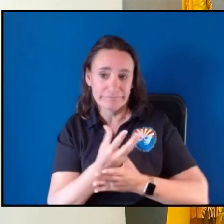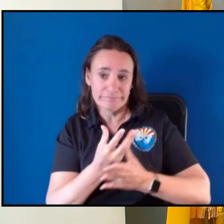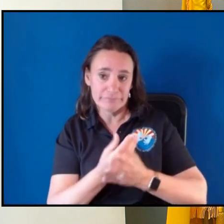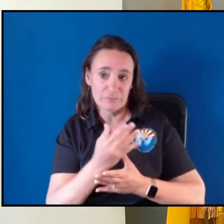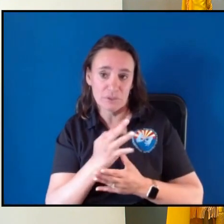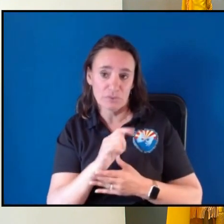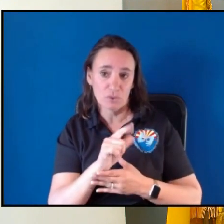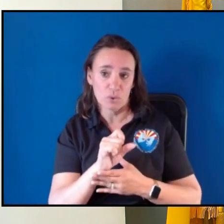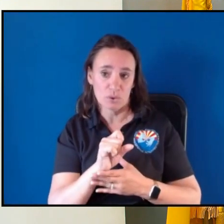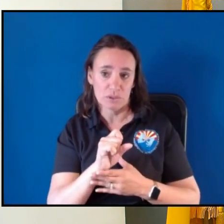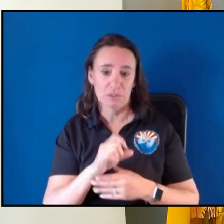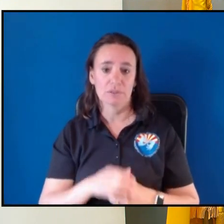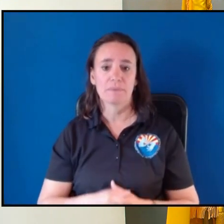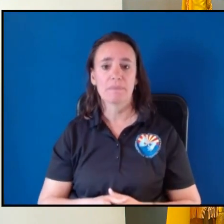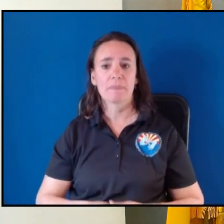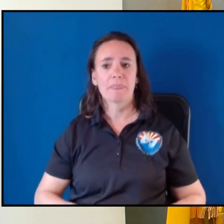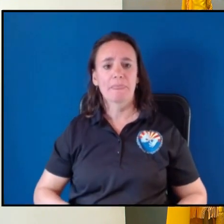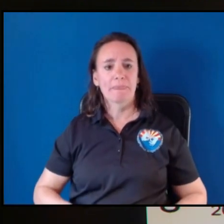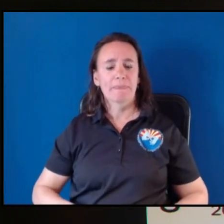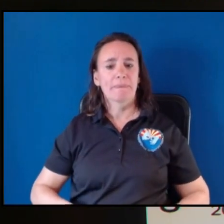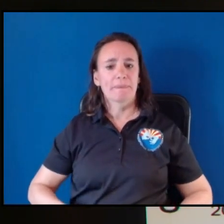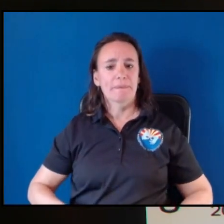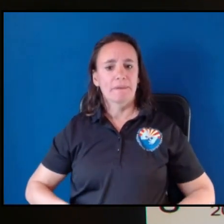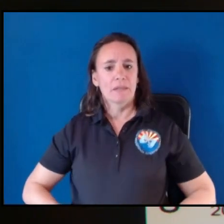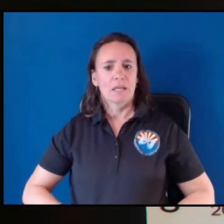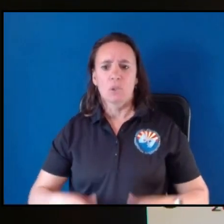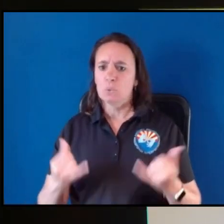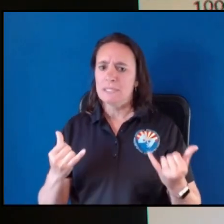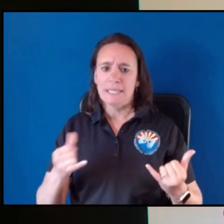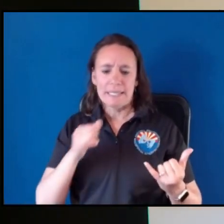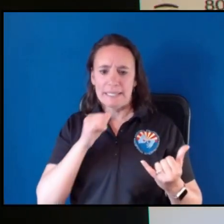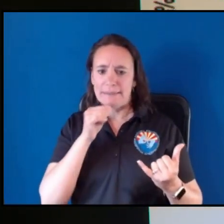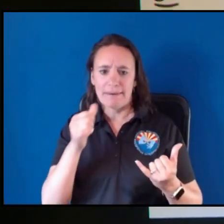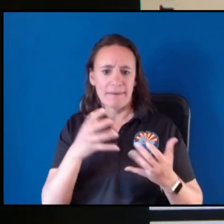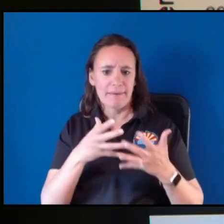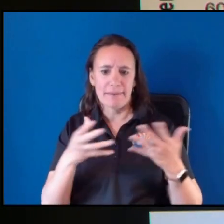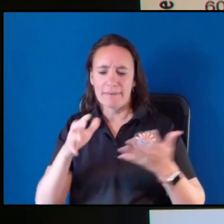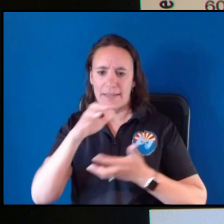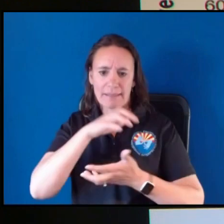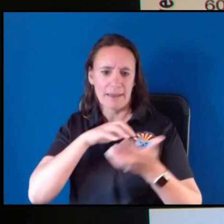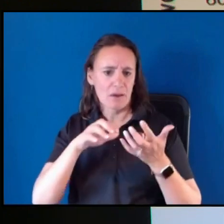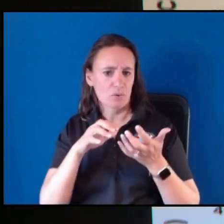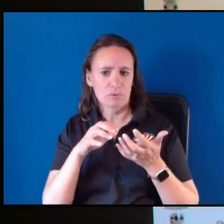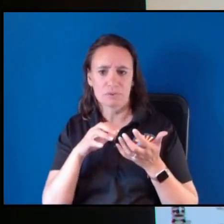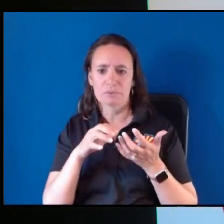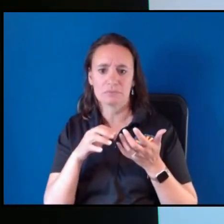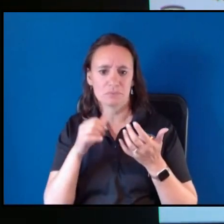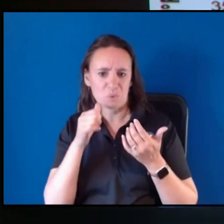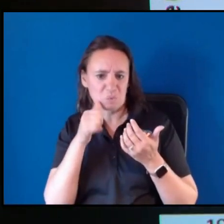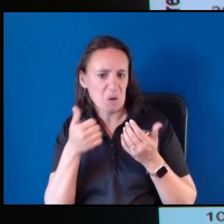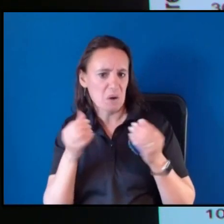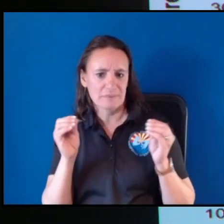clouds today or tomorrow not a lot of moisture today or tomorrow. Our relative humidity is really low. These are the